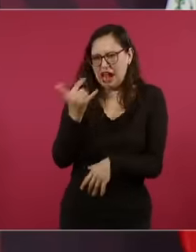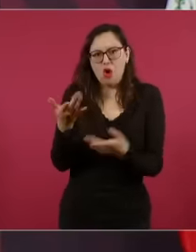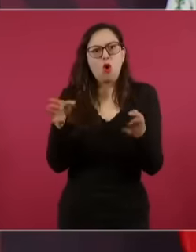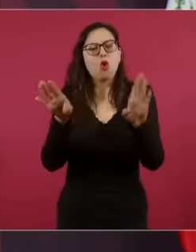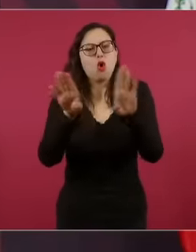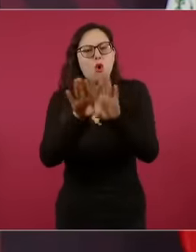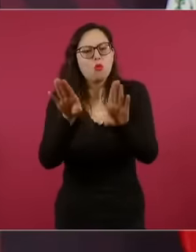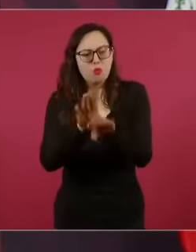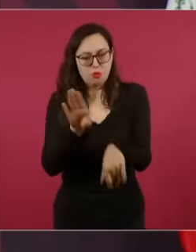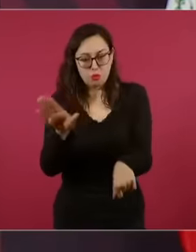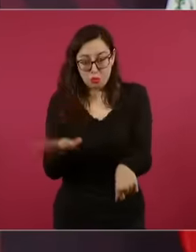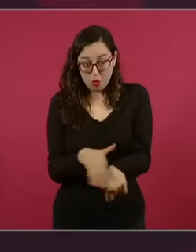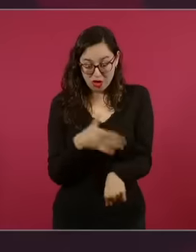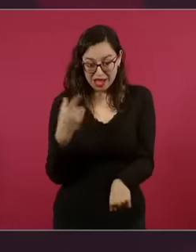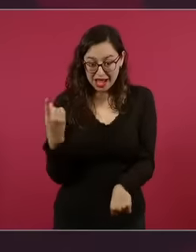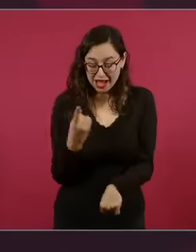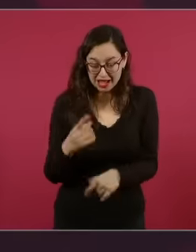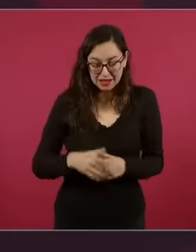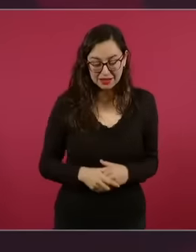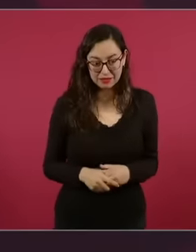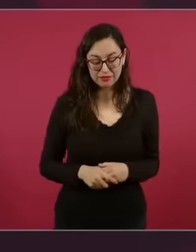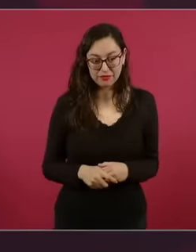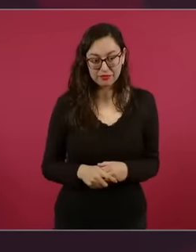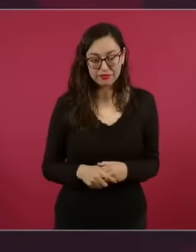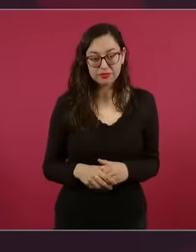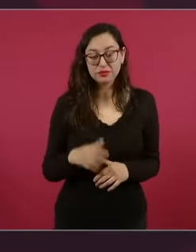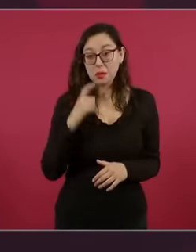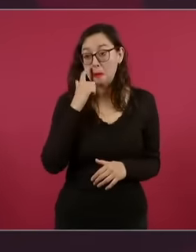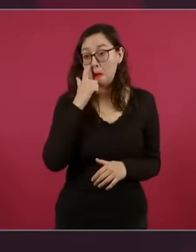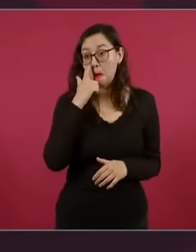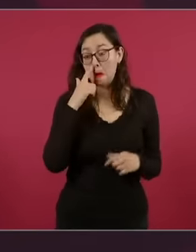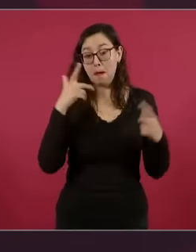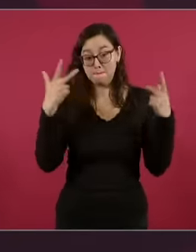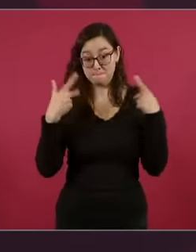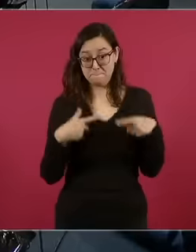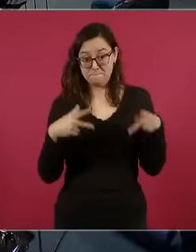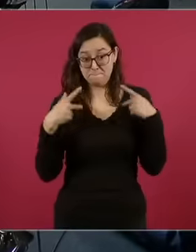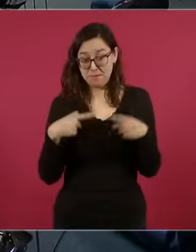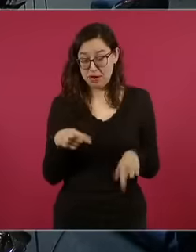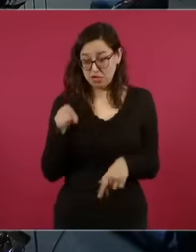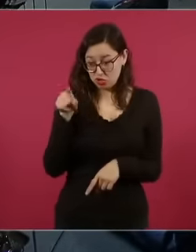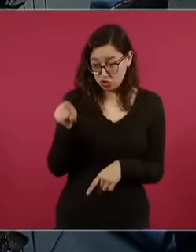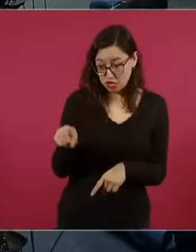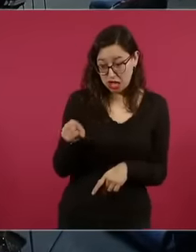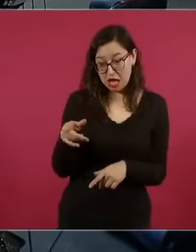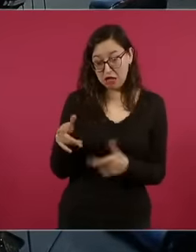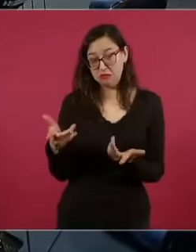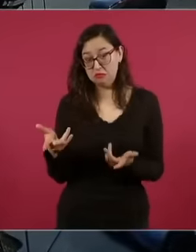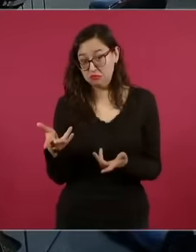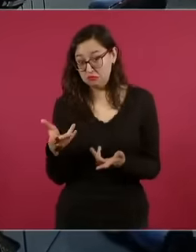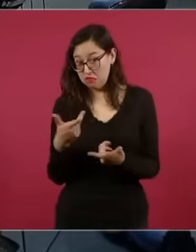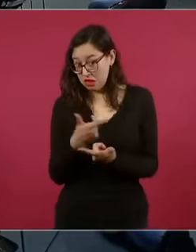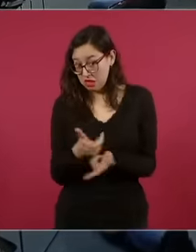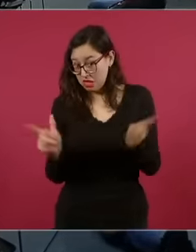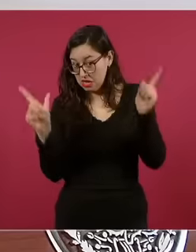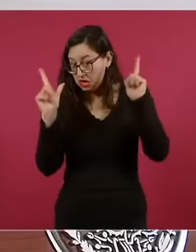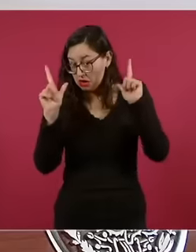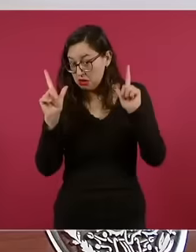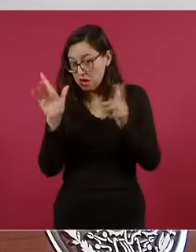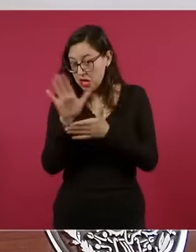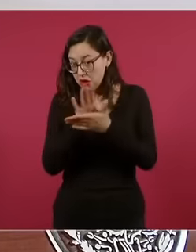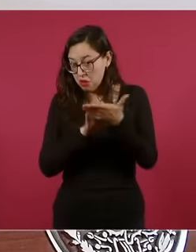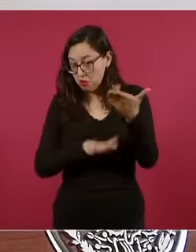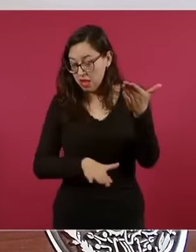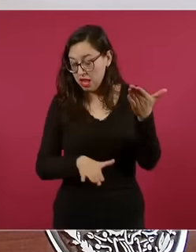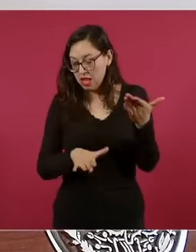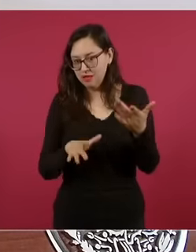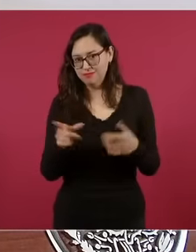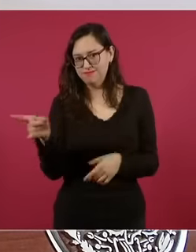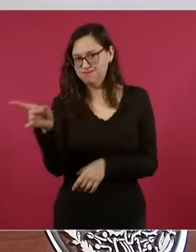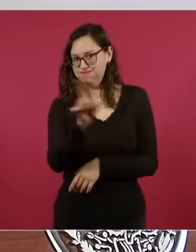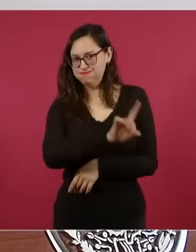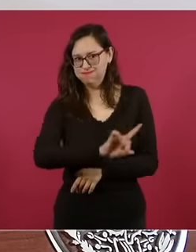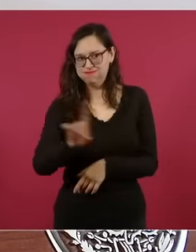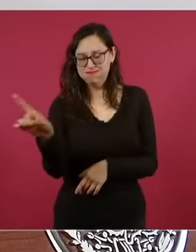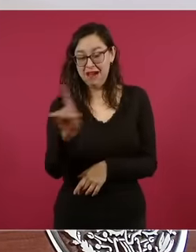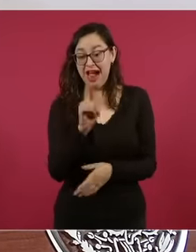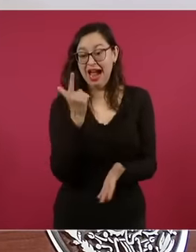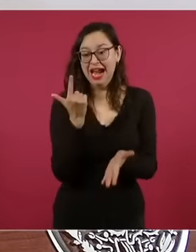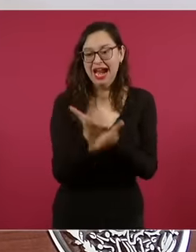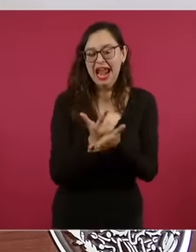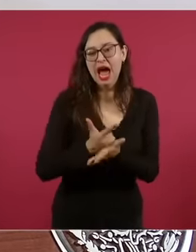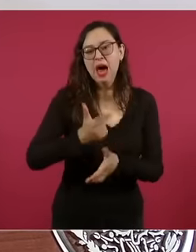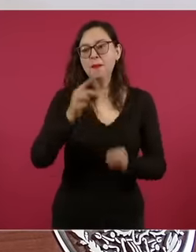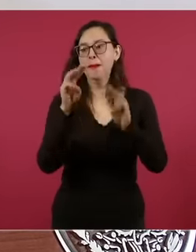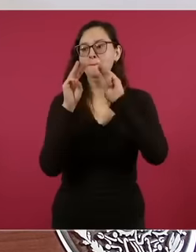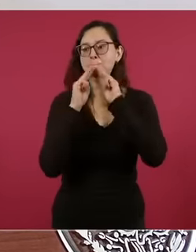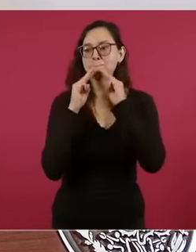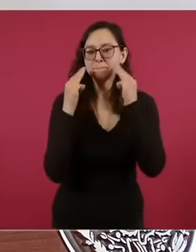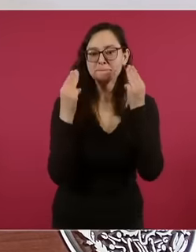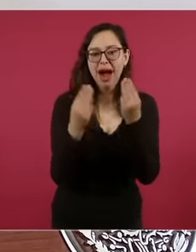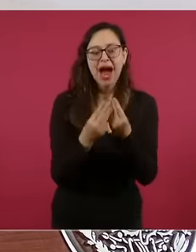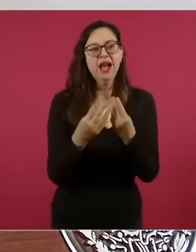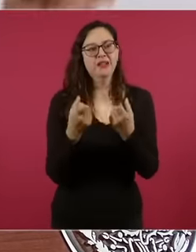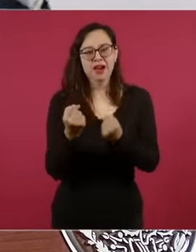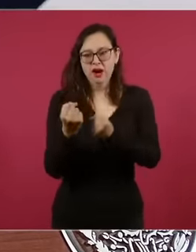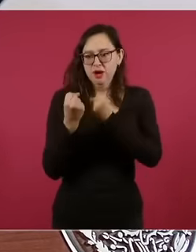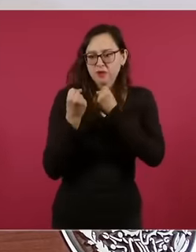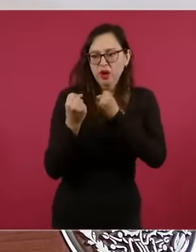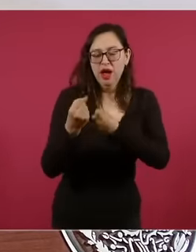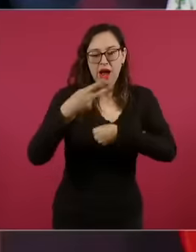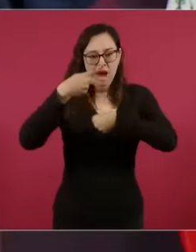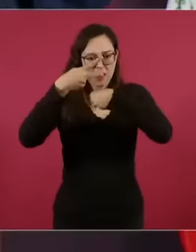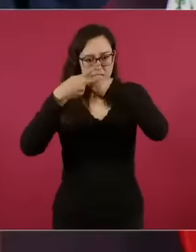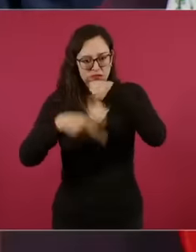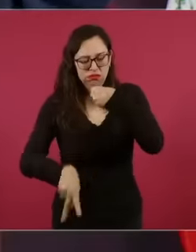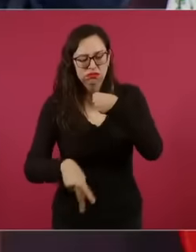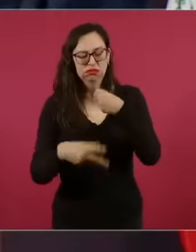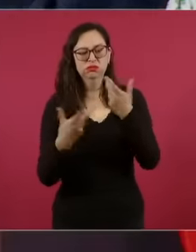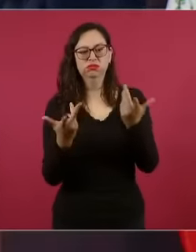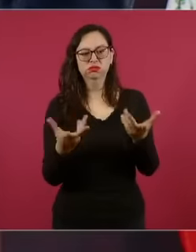high-risk criminals with a lot of power linked to them. drug trafficking organizations